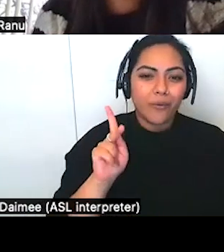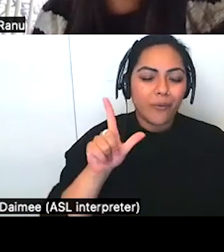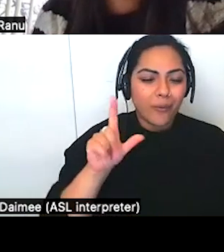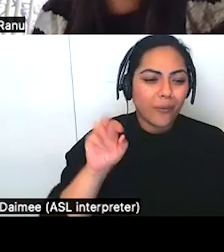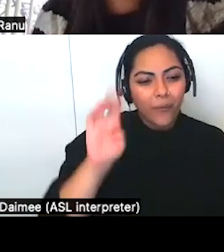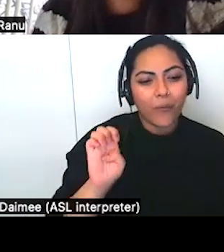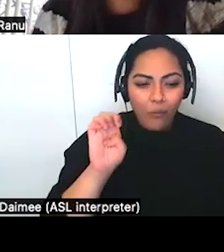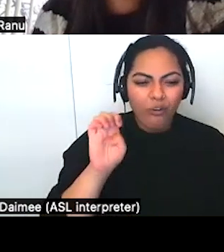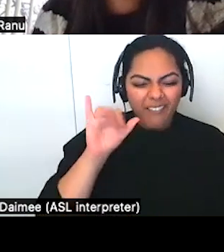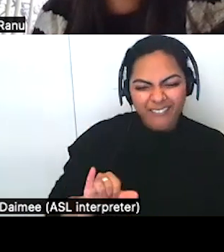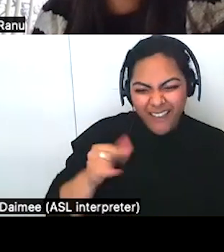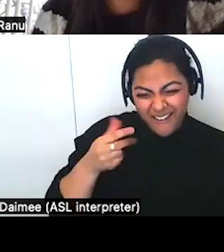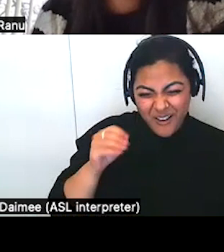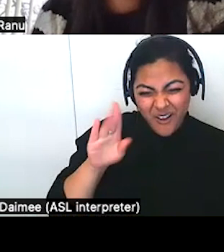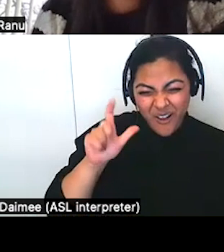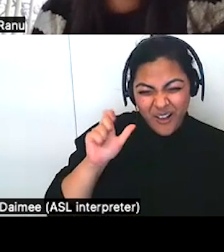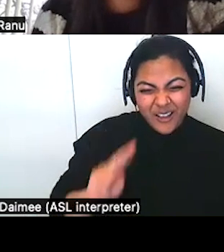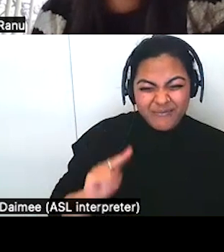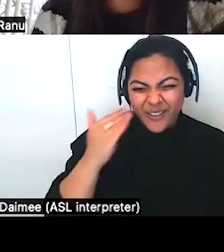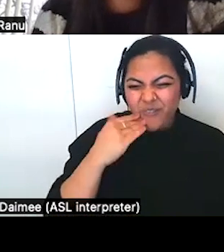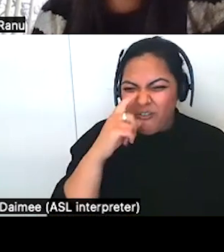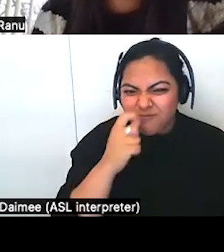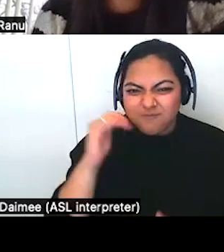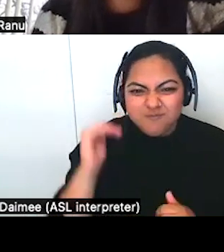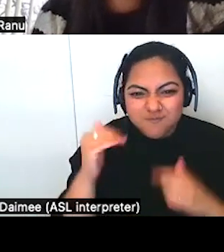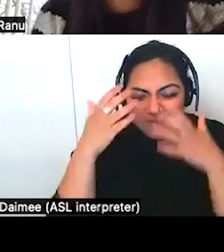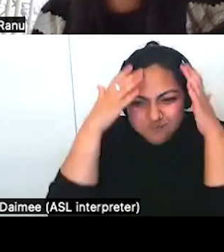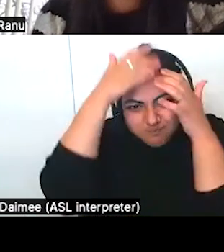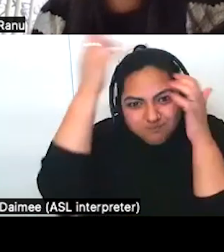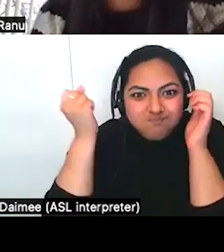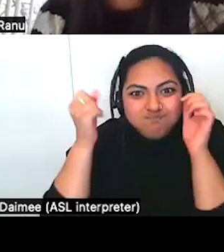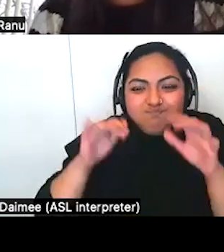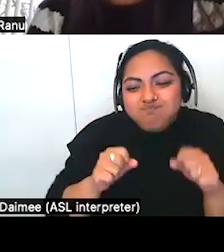considered less beautiful by conventional norms such as soil, animals, and secondhand objects.